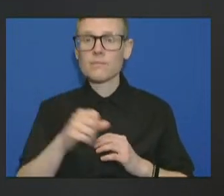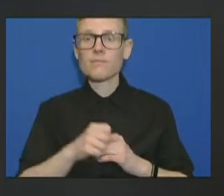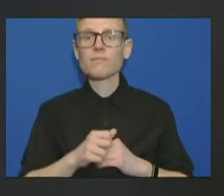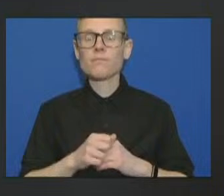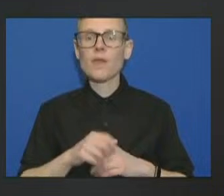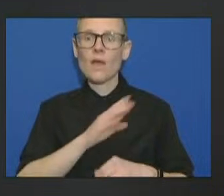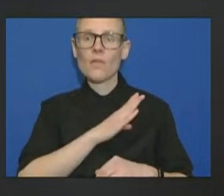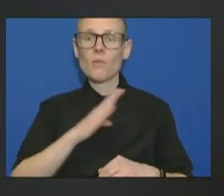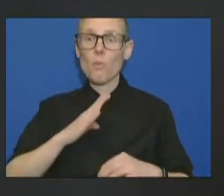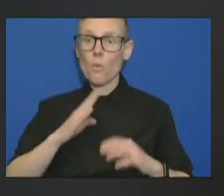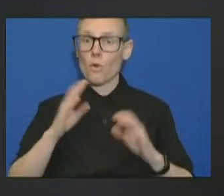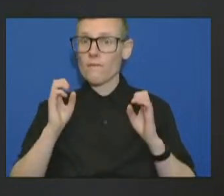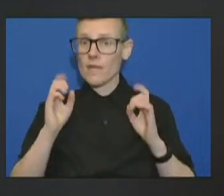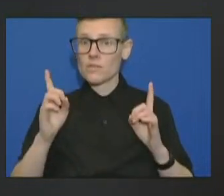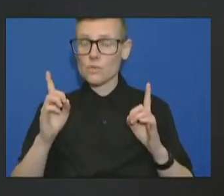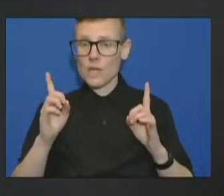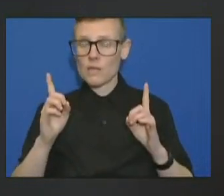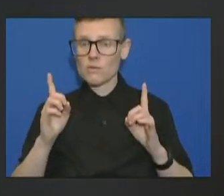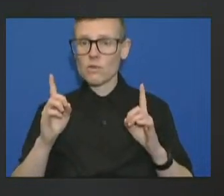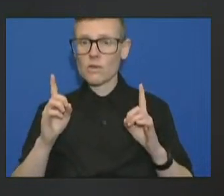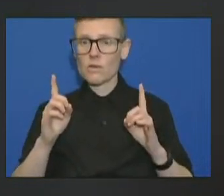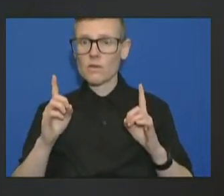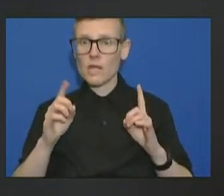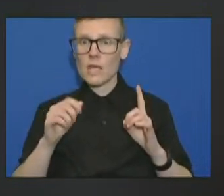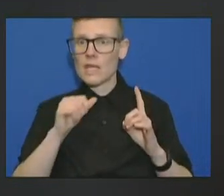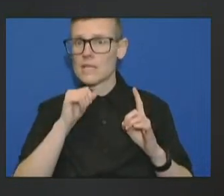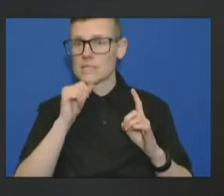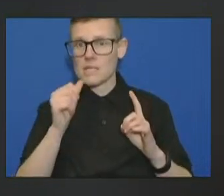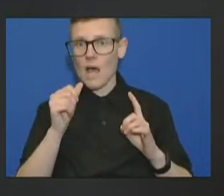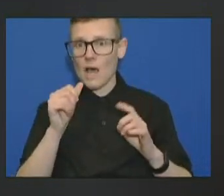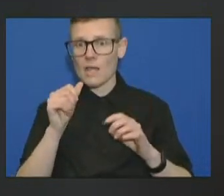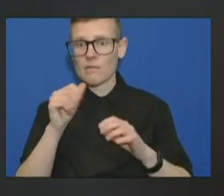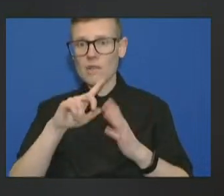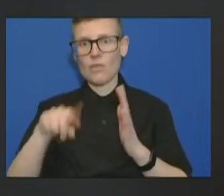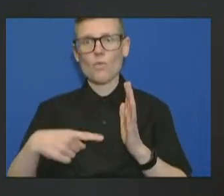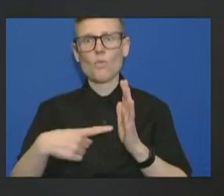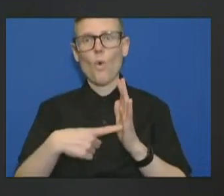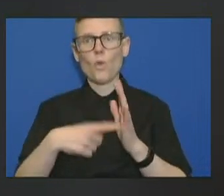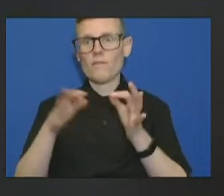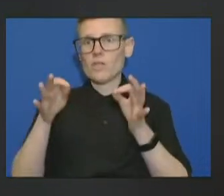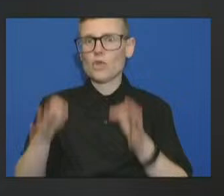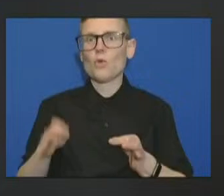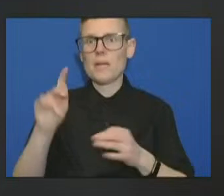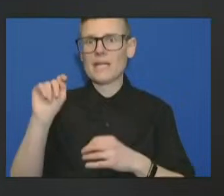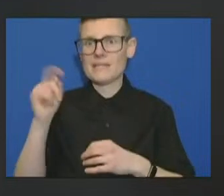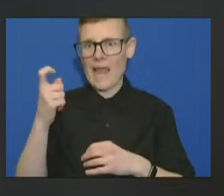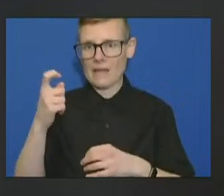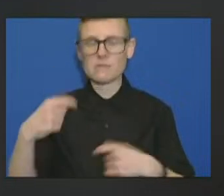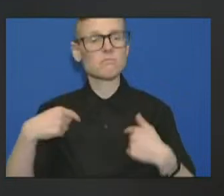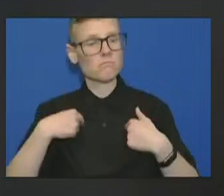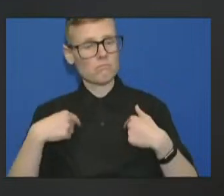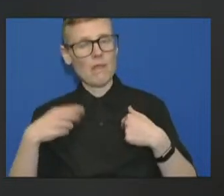add to that? Yes. Board of